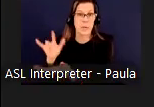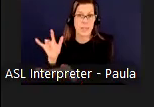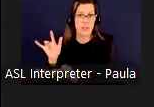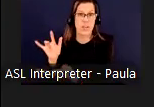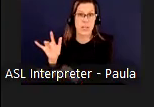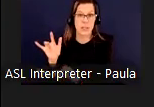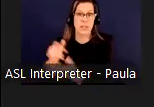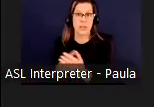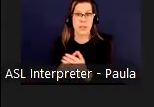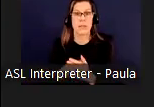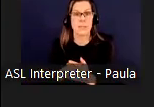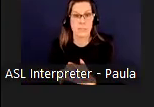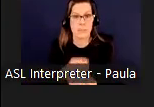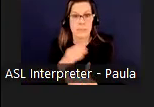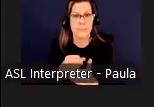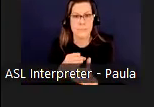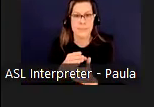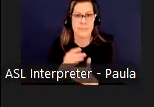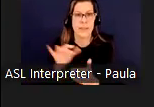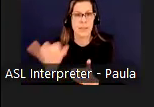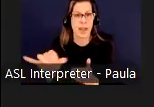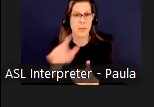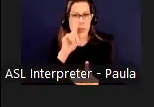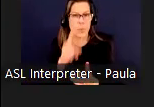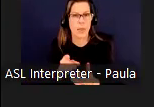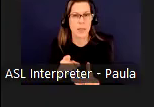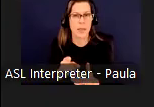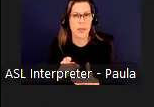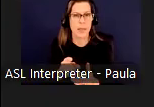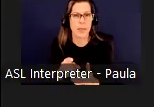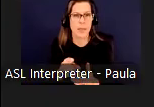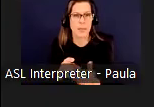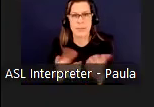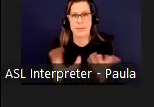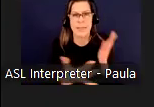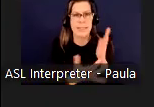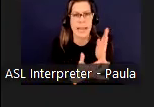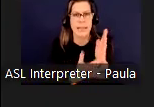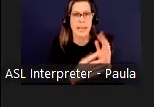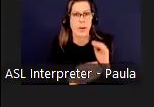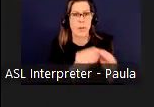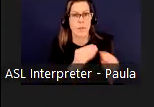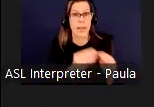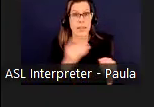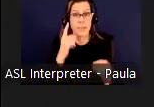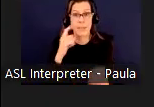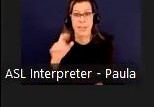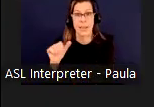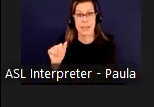that was really just kind of a technical fix because abuse in Oregon includes